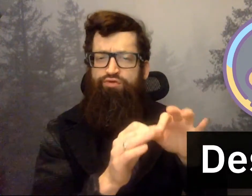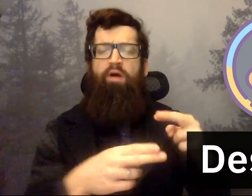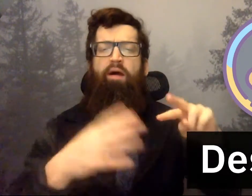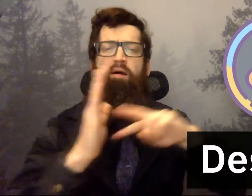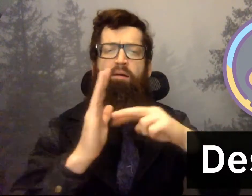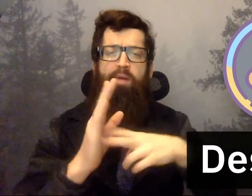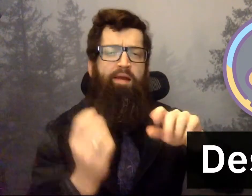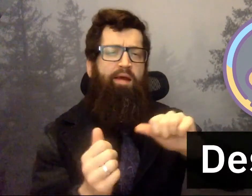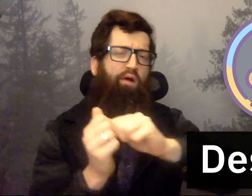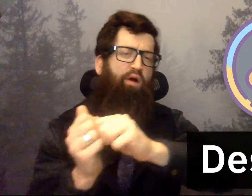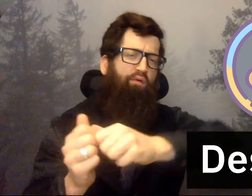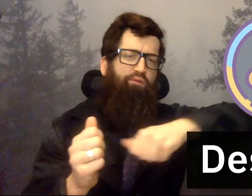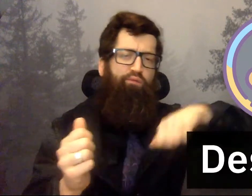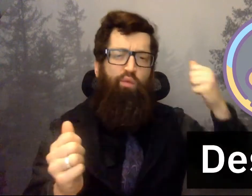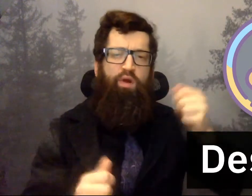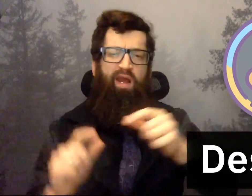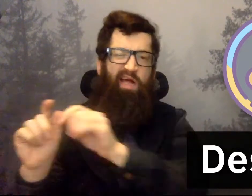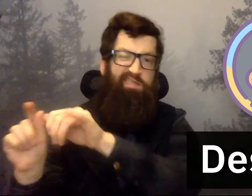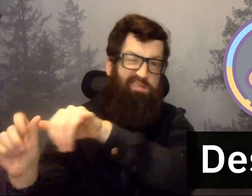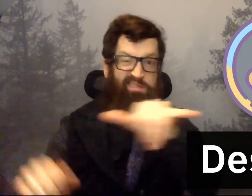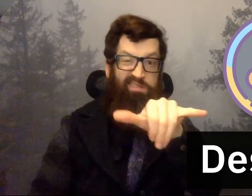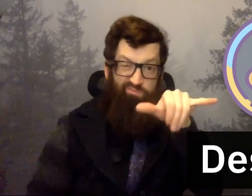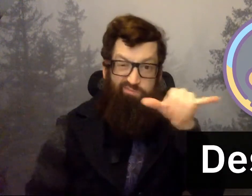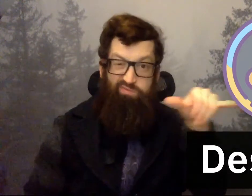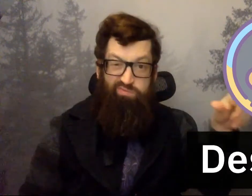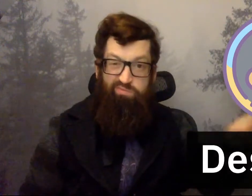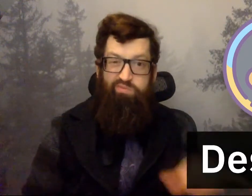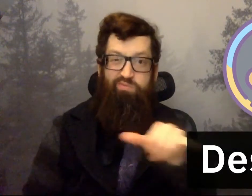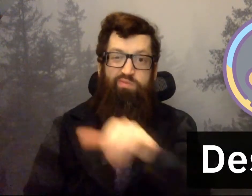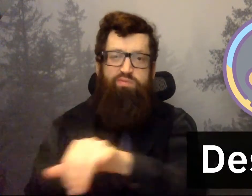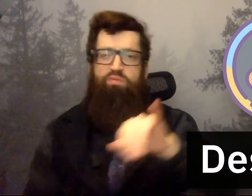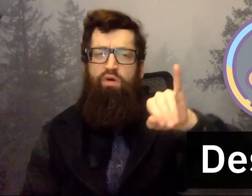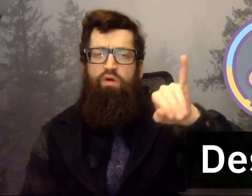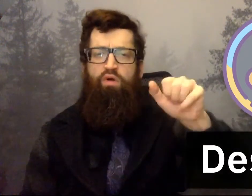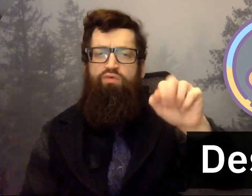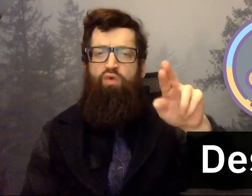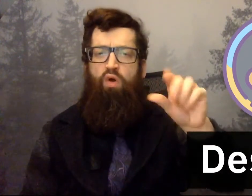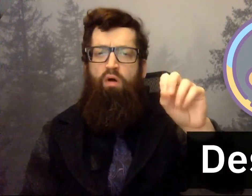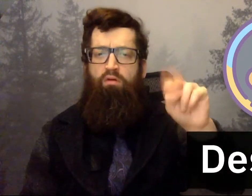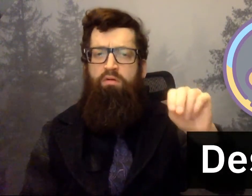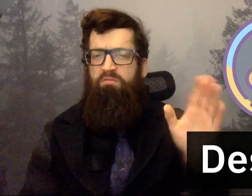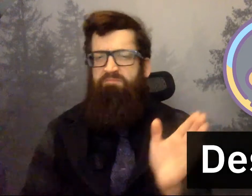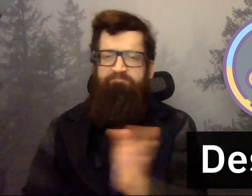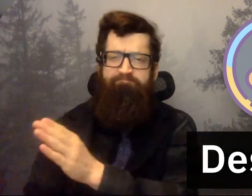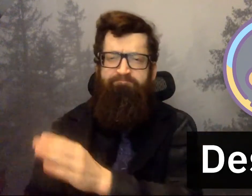By that I mean avoid flowery language and unnecessary jargon.